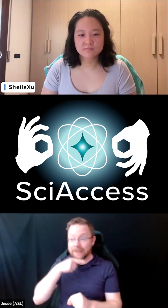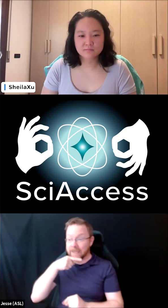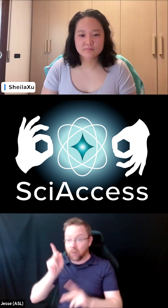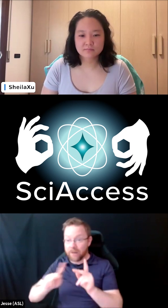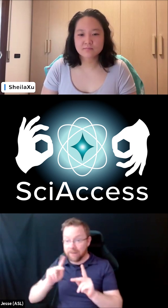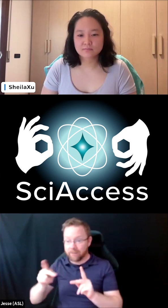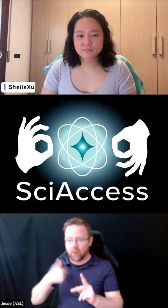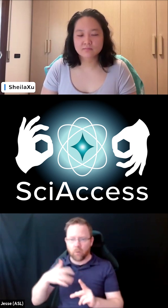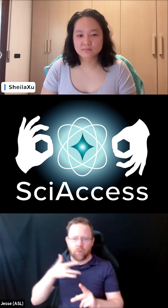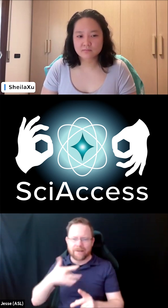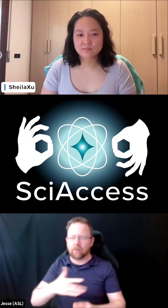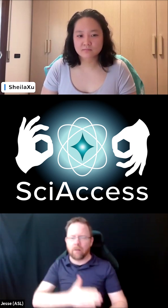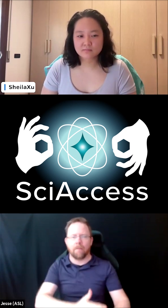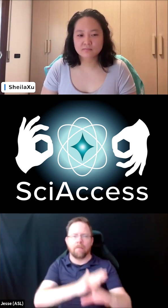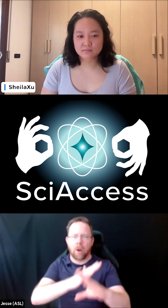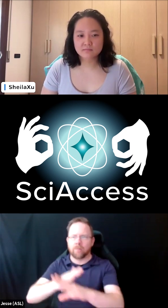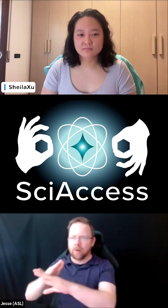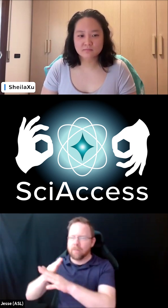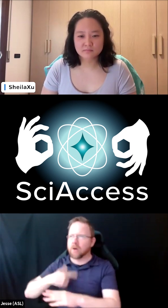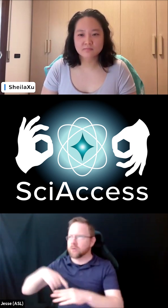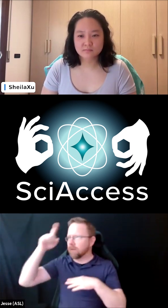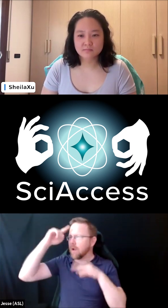that we cannot learn that, we can because there's no reason